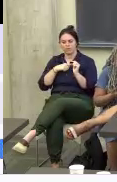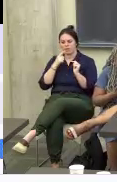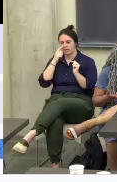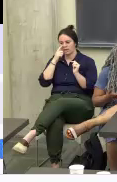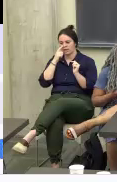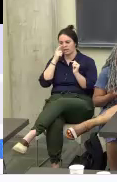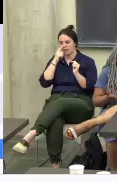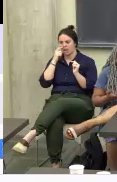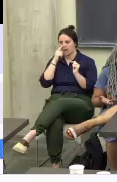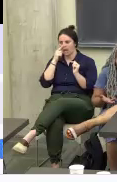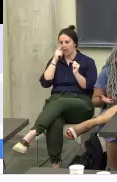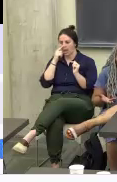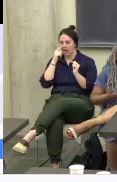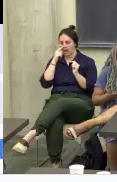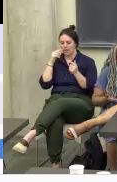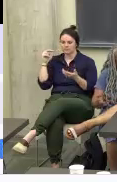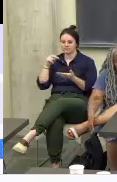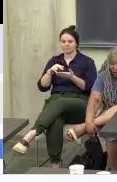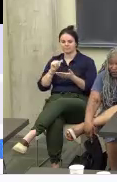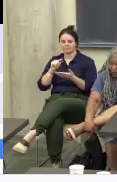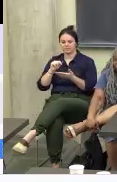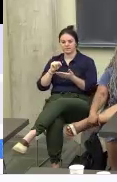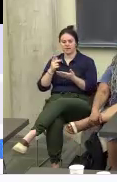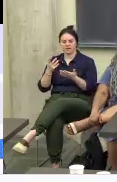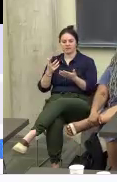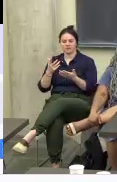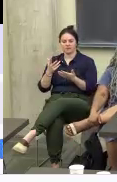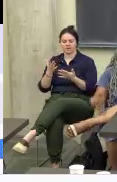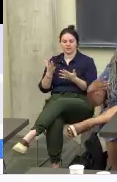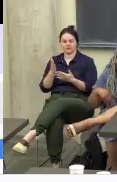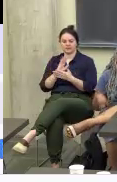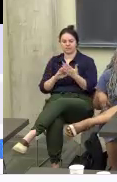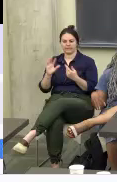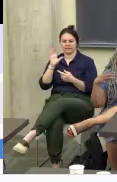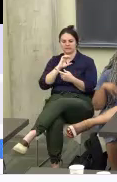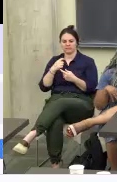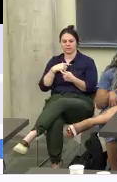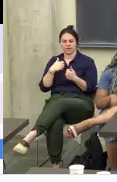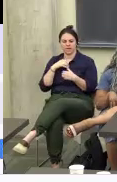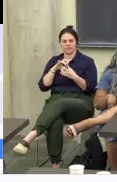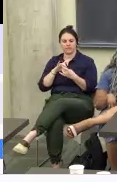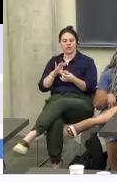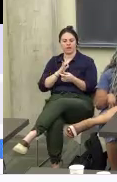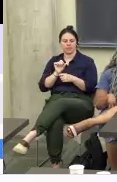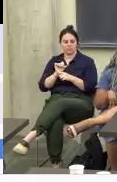brass tacks that undergird some of the assumptions that we have about our work and how our work.